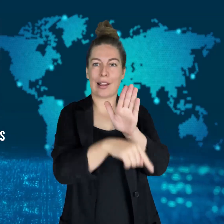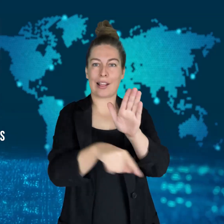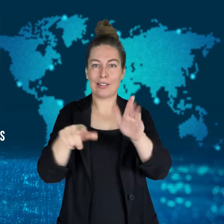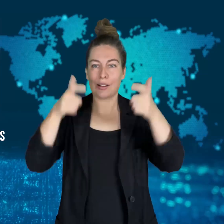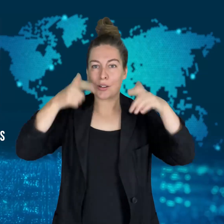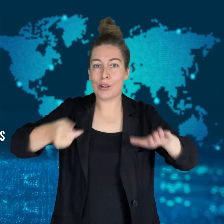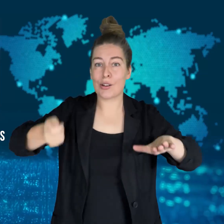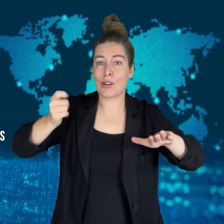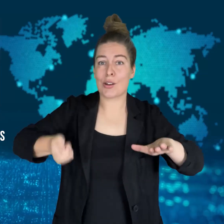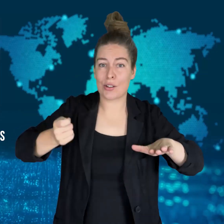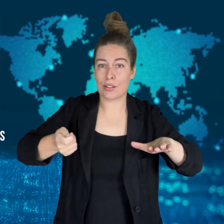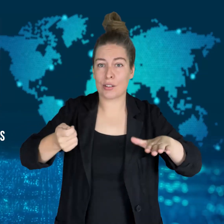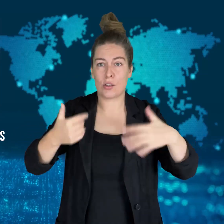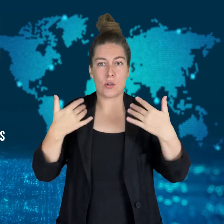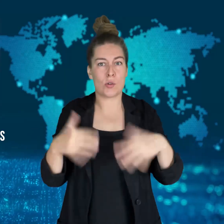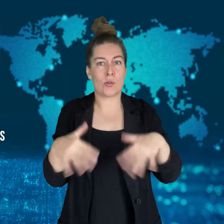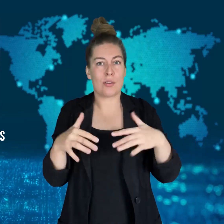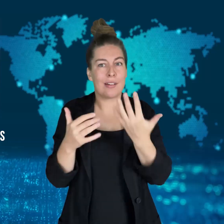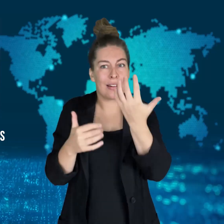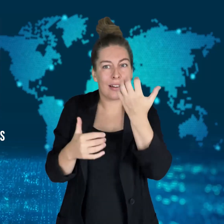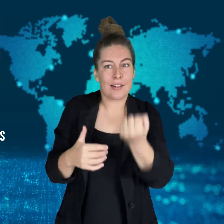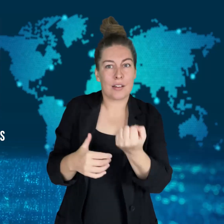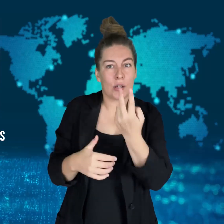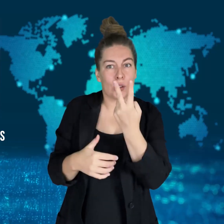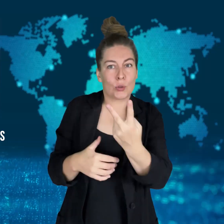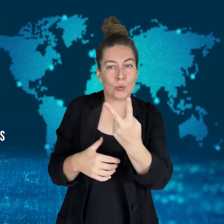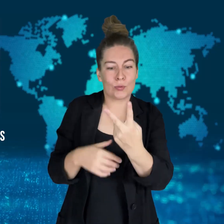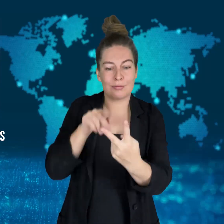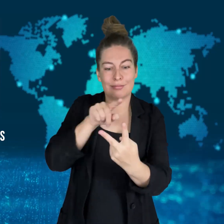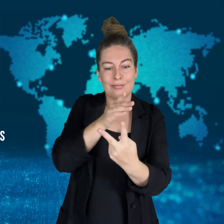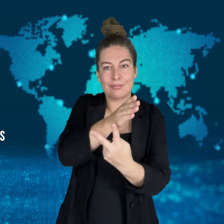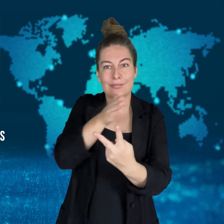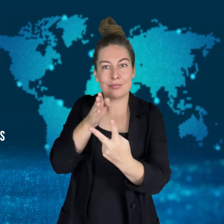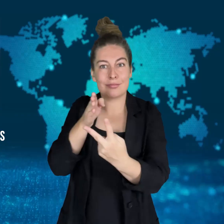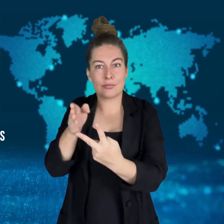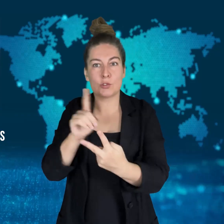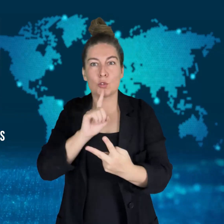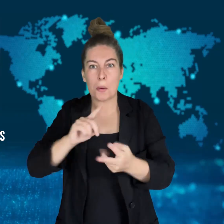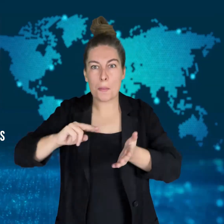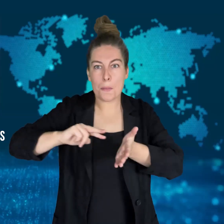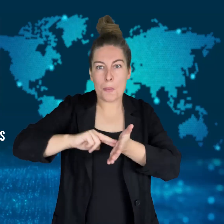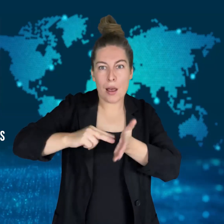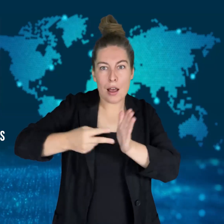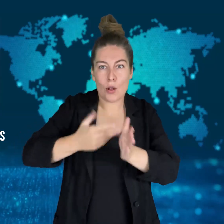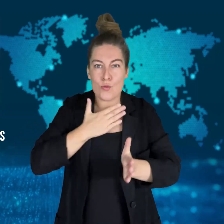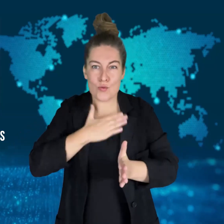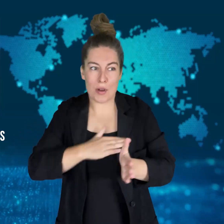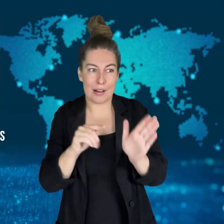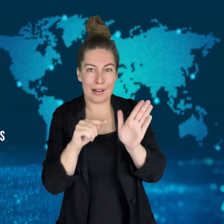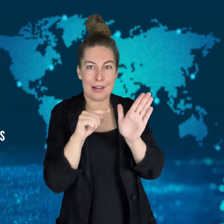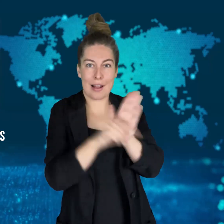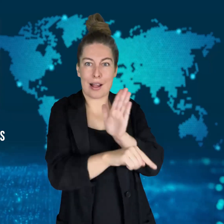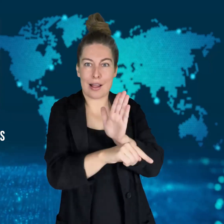Alain C is facing manslaughter charges.